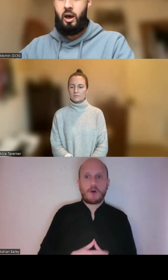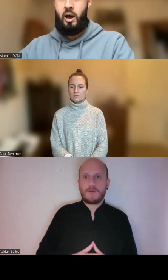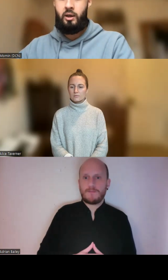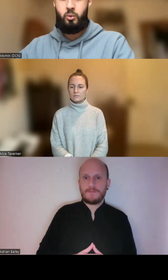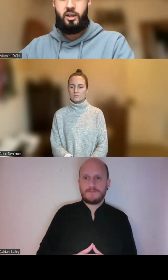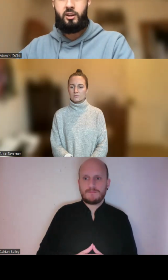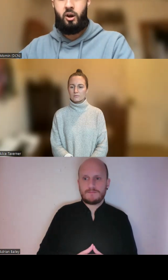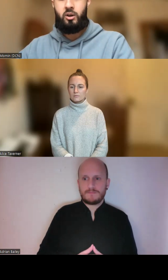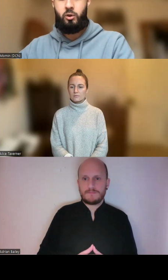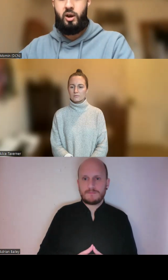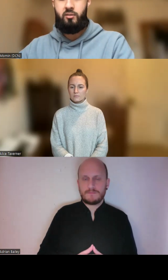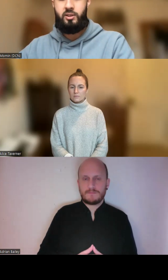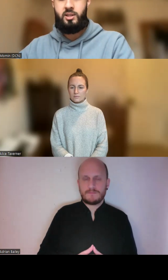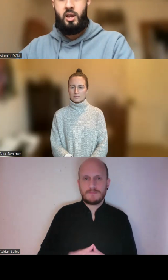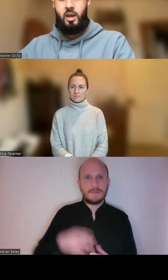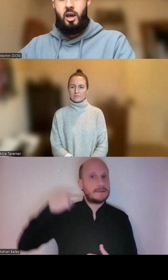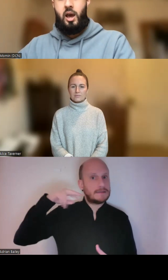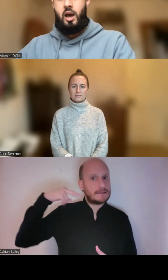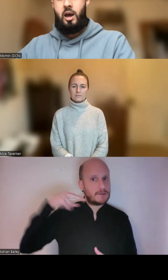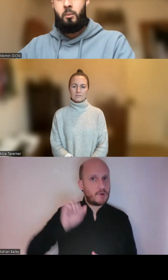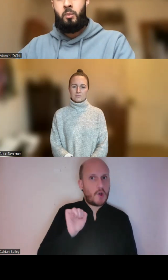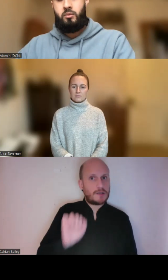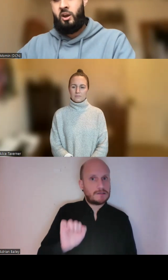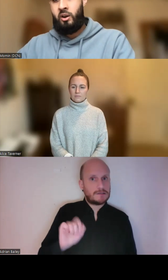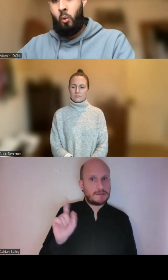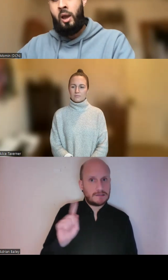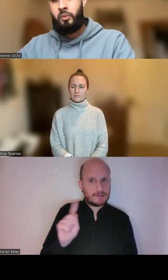and with TikTok, what you have is they aren't aware.